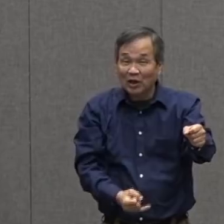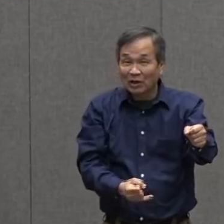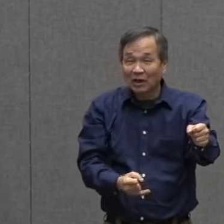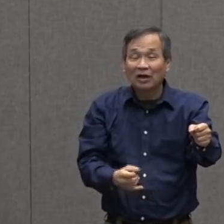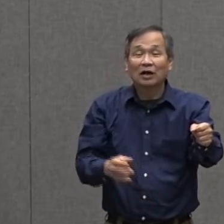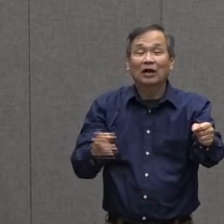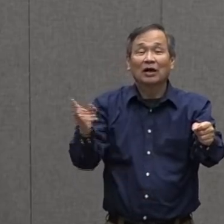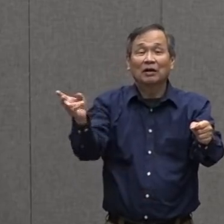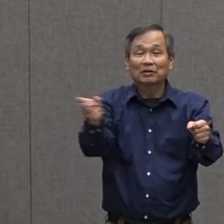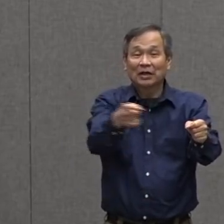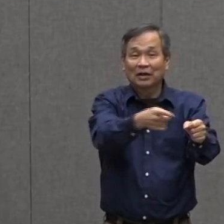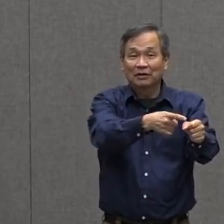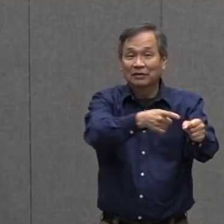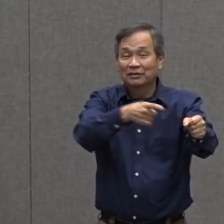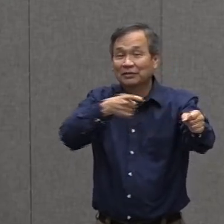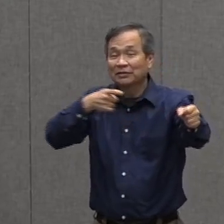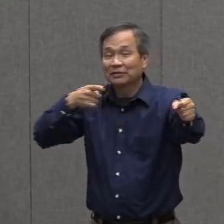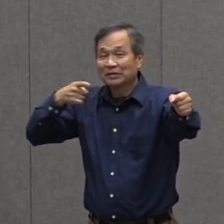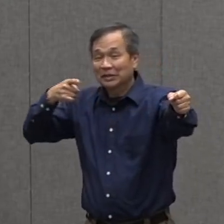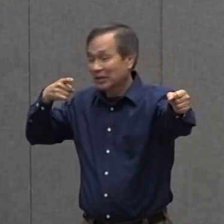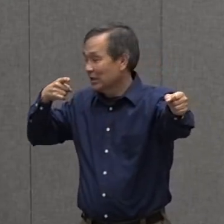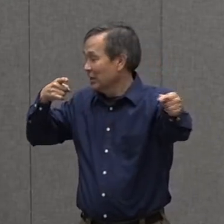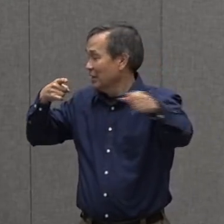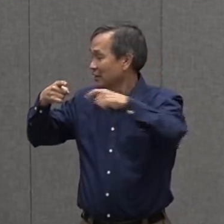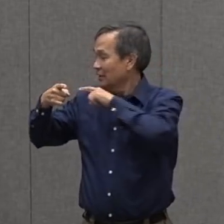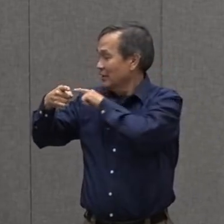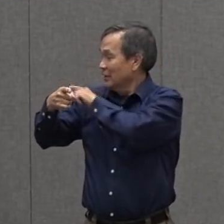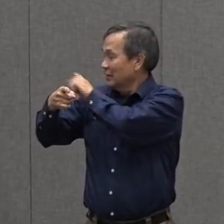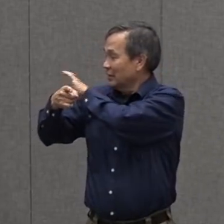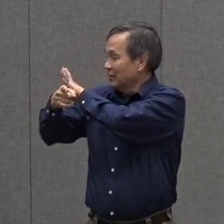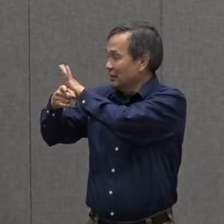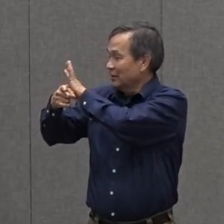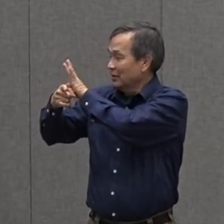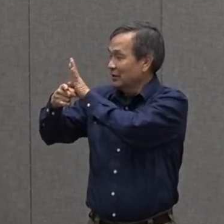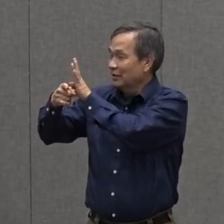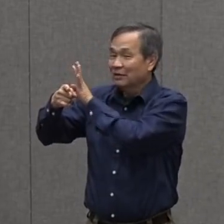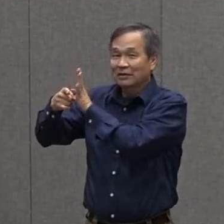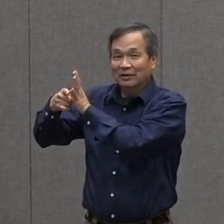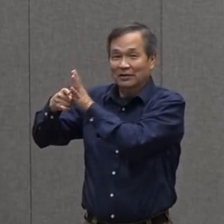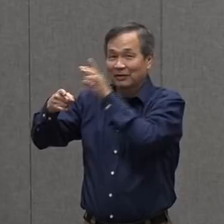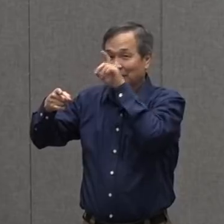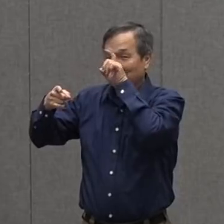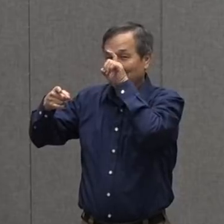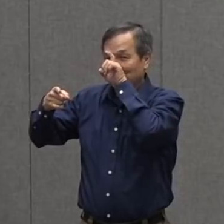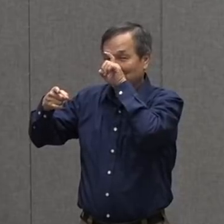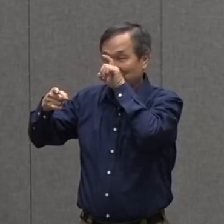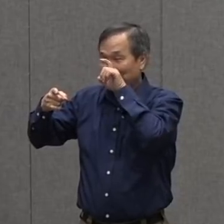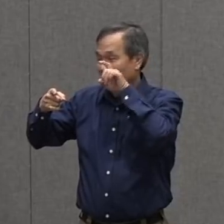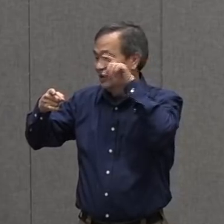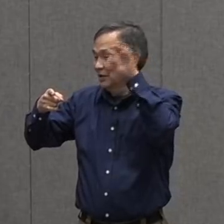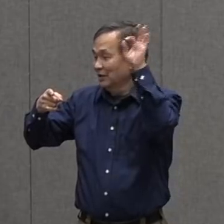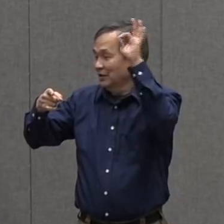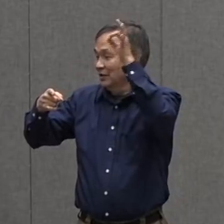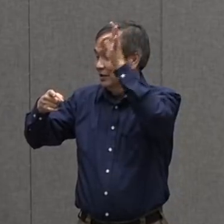"A bow for the arrow Ki-pat put together "with a slender stick and an eagle feather